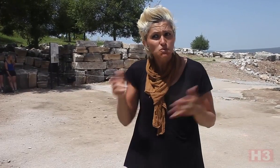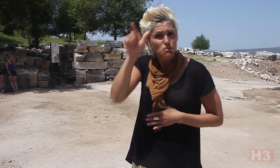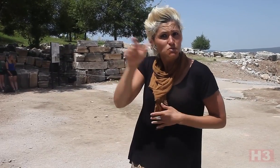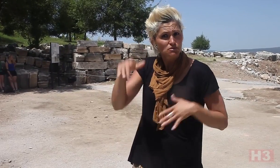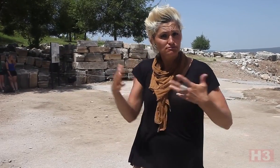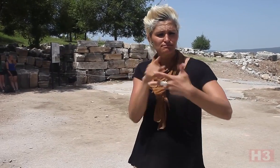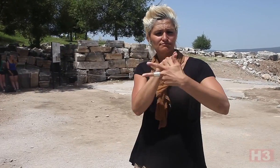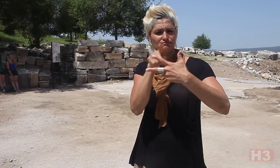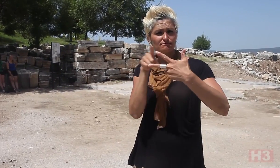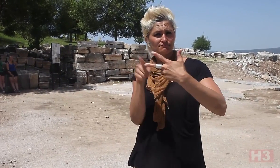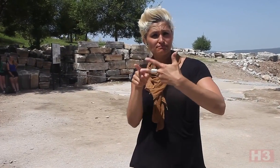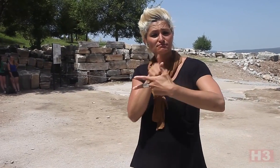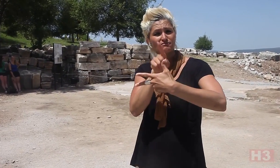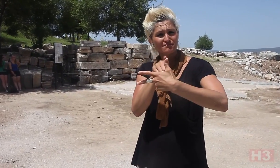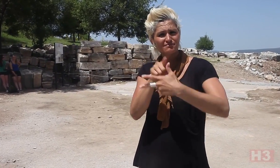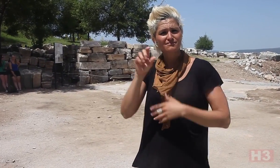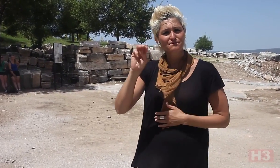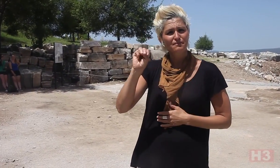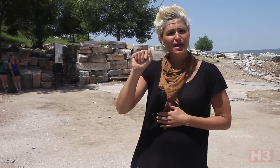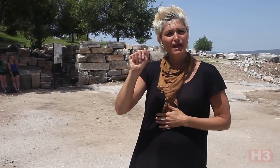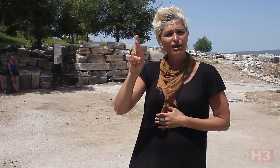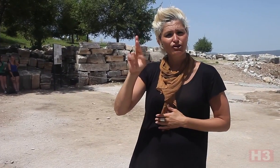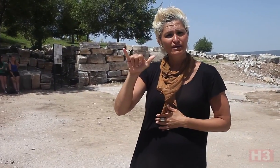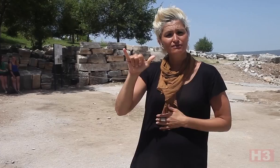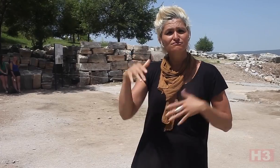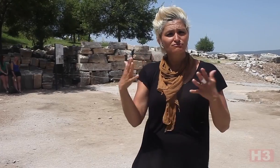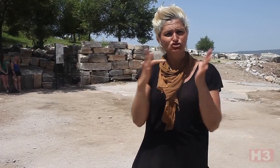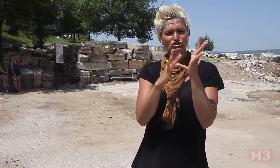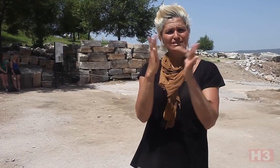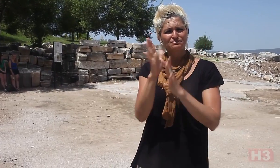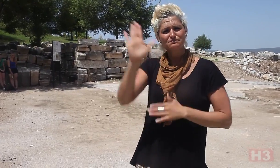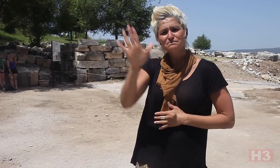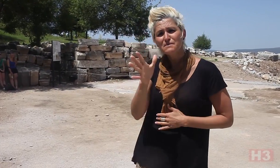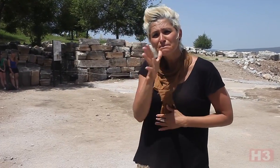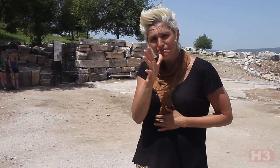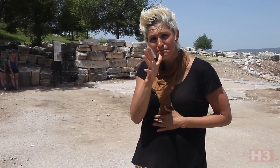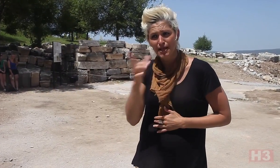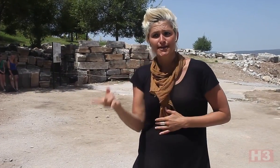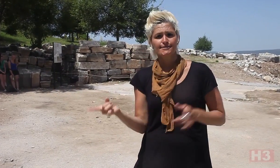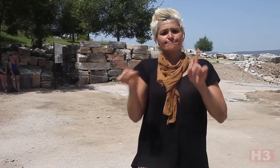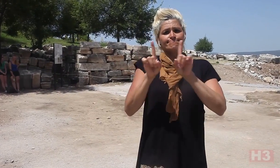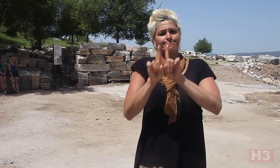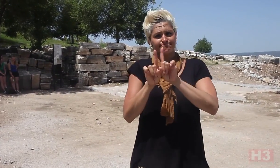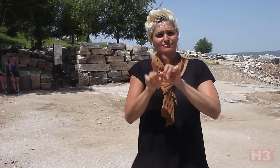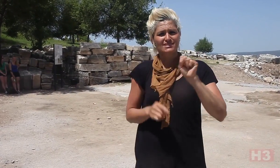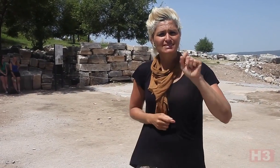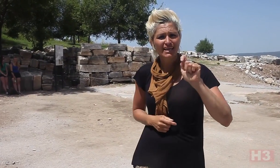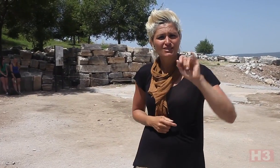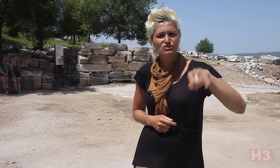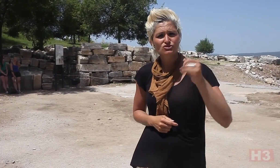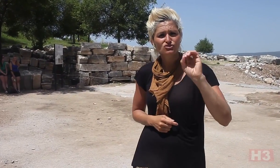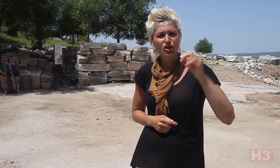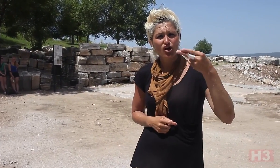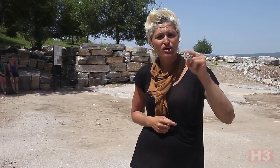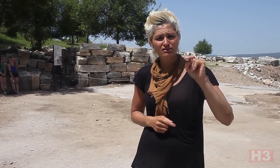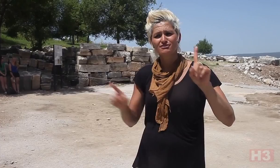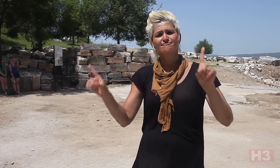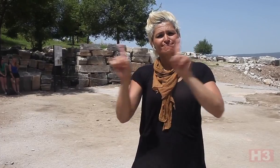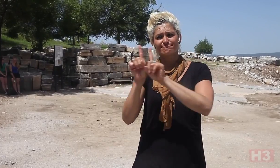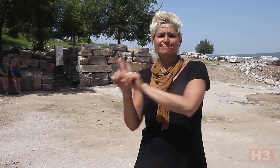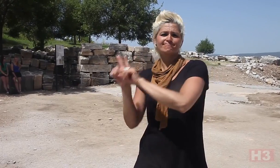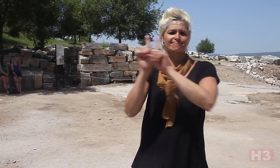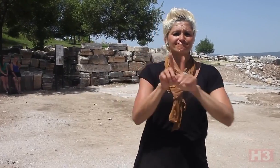They are Mary, Jesus’s mother and St. John.